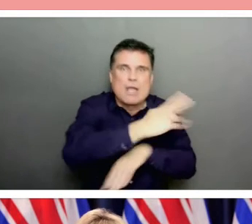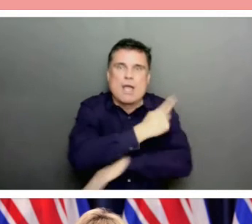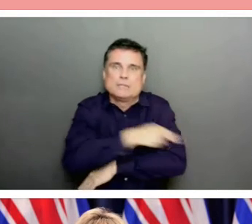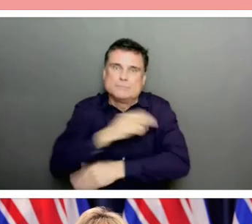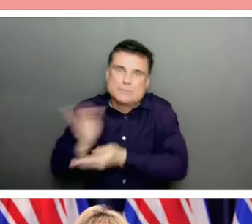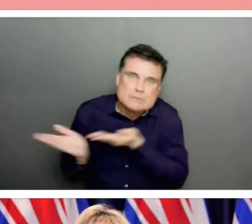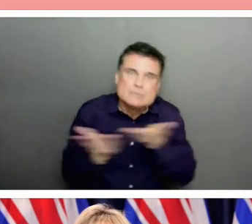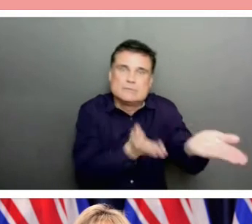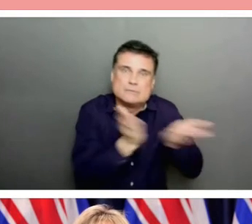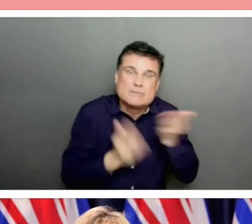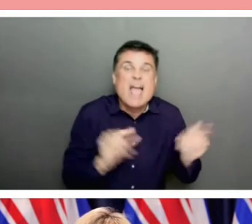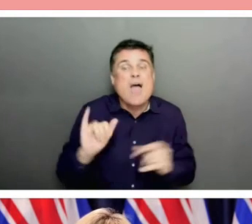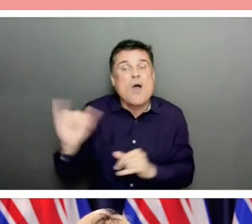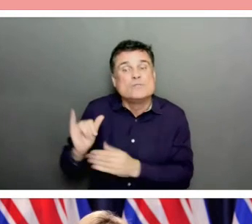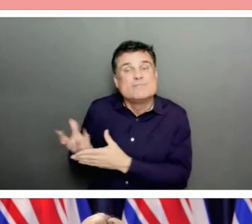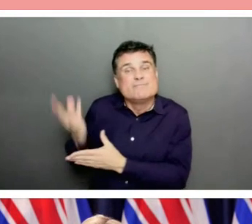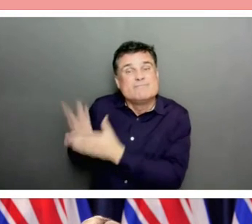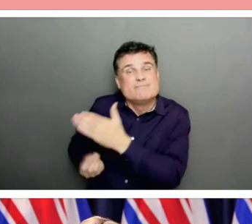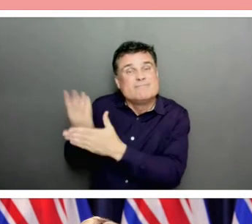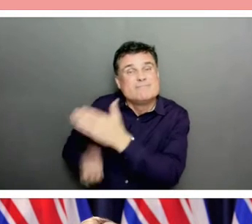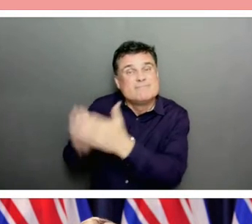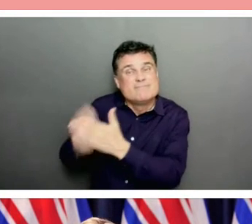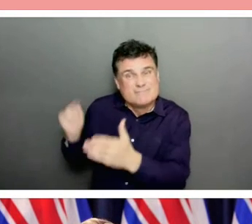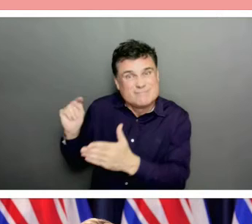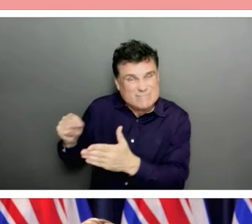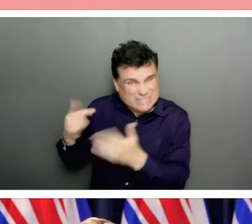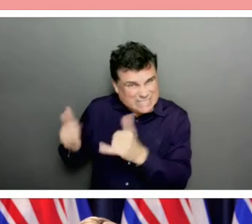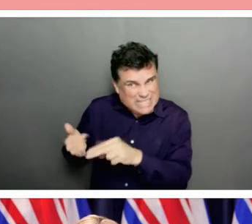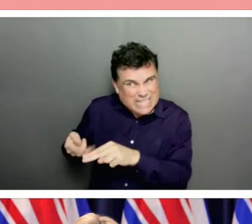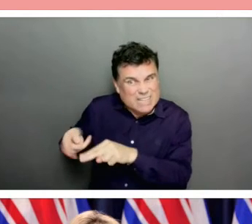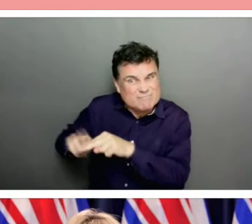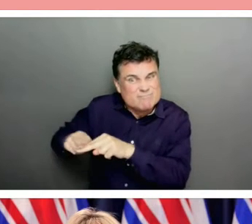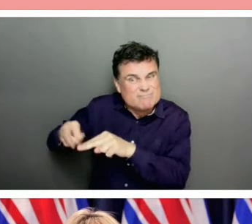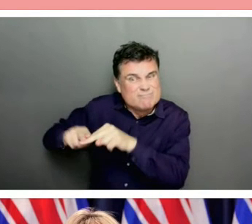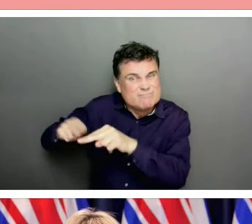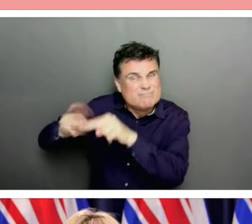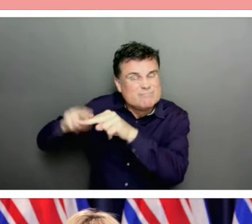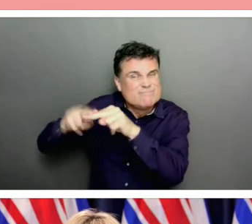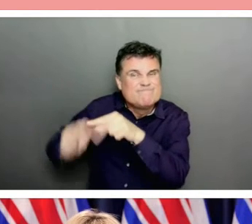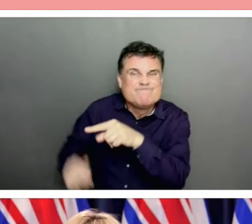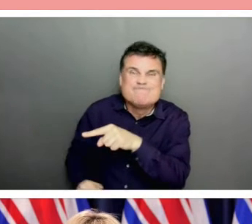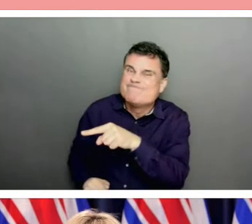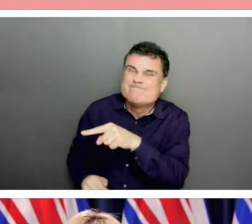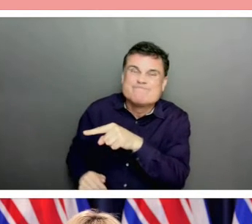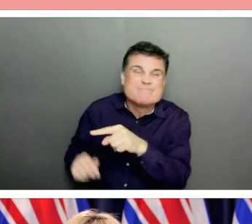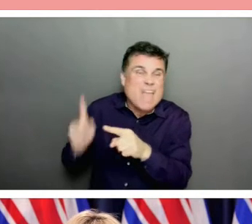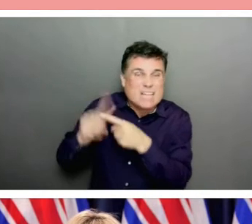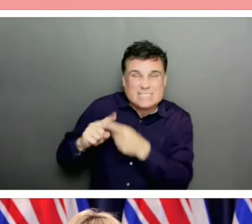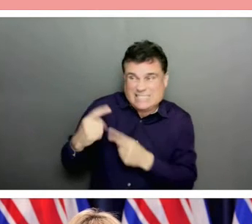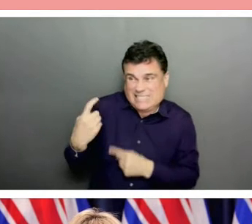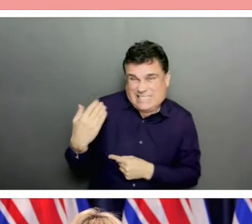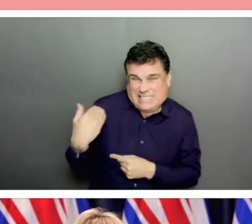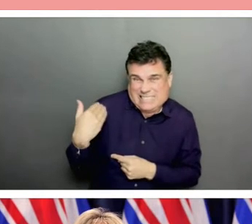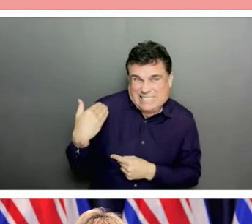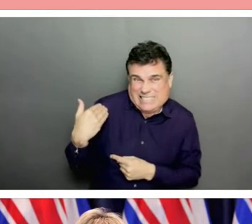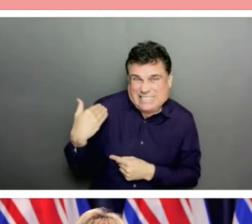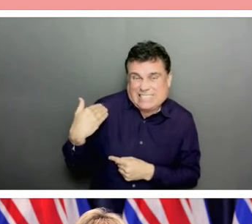Another important marker that we follow very carefully is the age of the population and how the pandemic and the